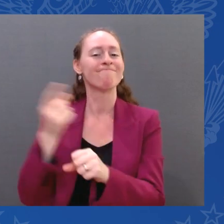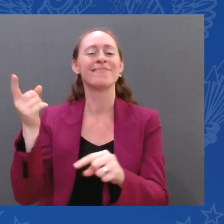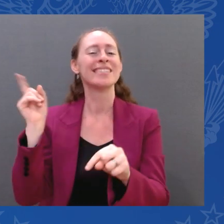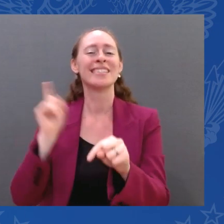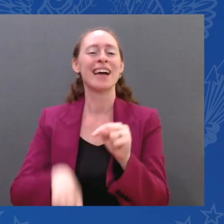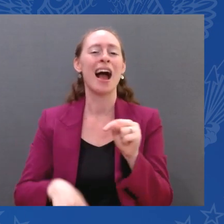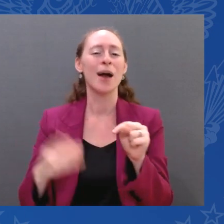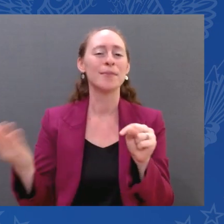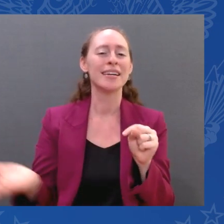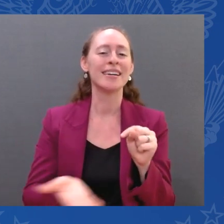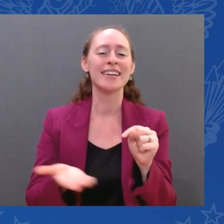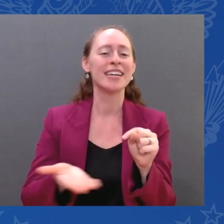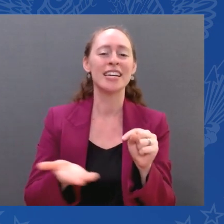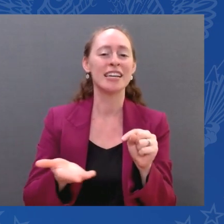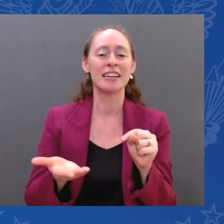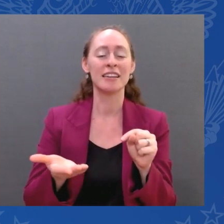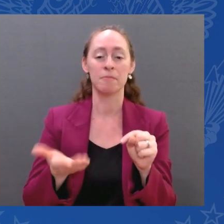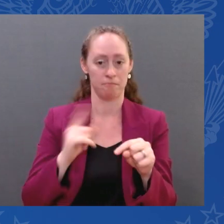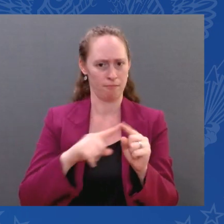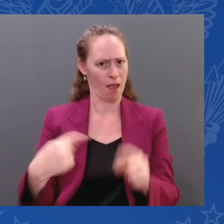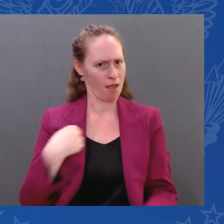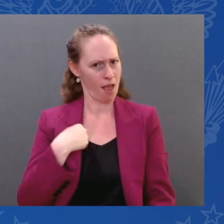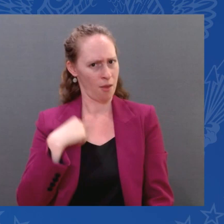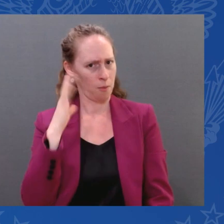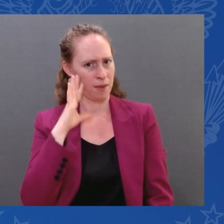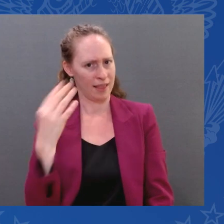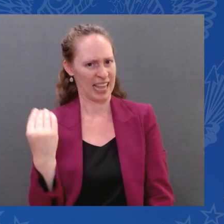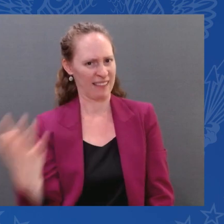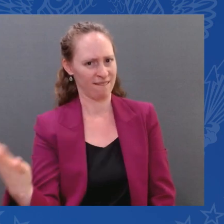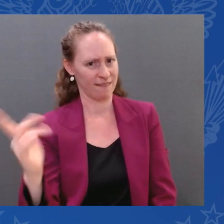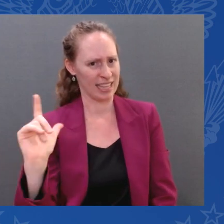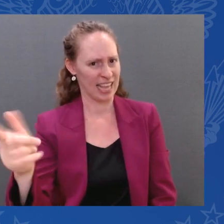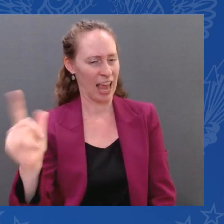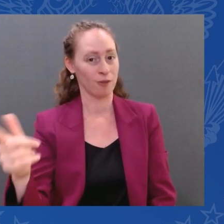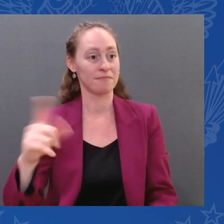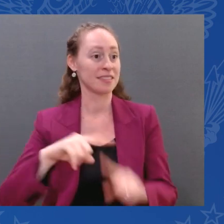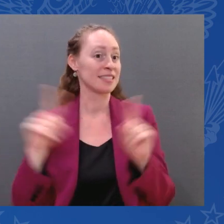I'll now turn to the three medalists who are being awarded the medals posthumously.